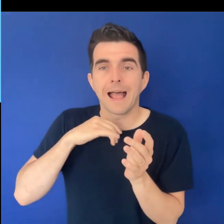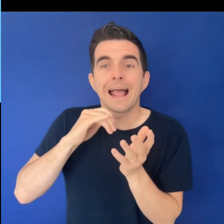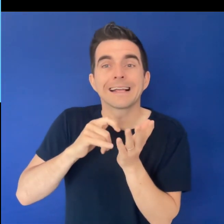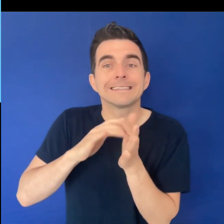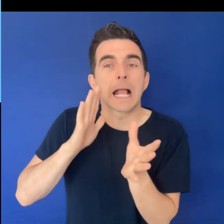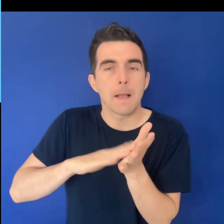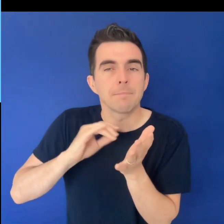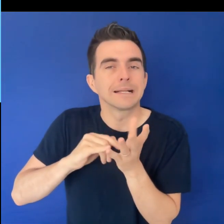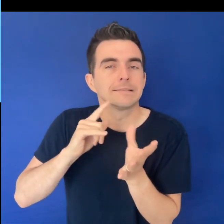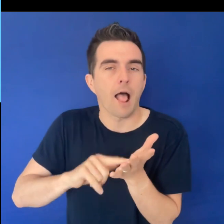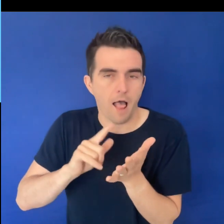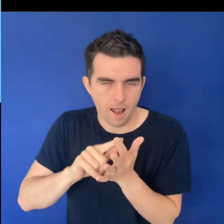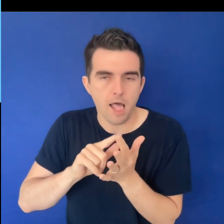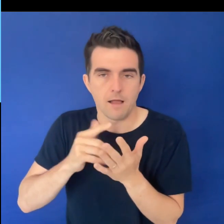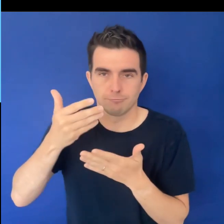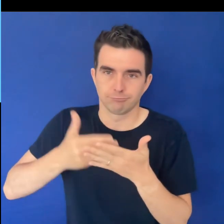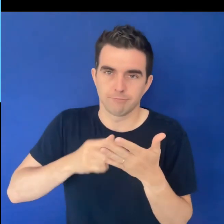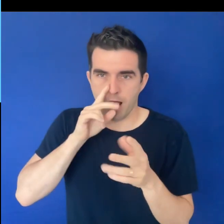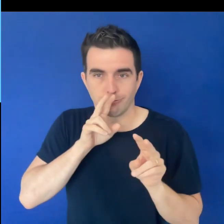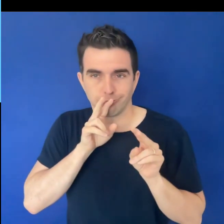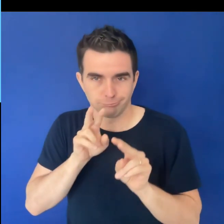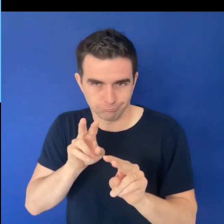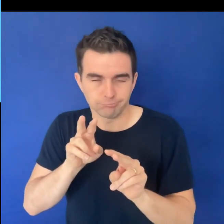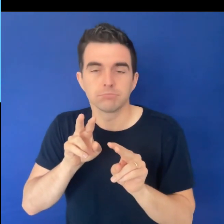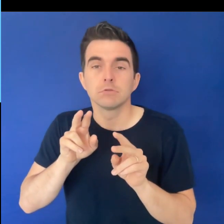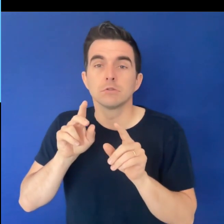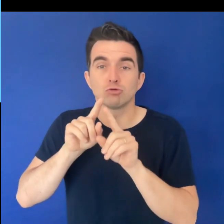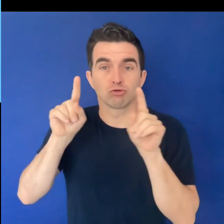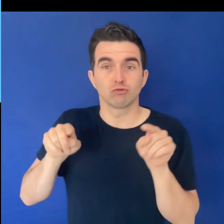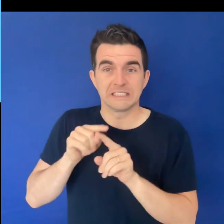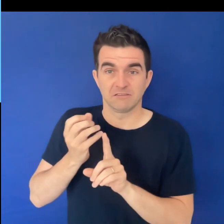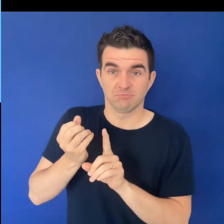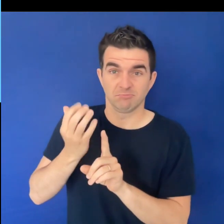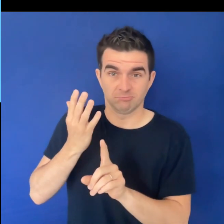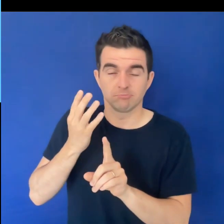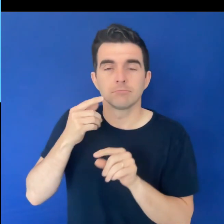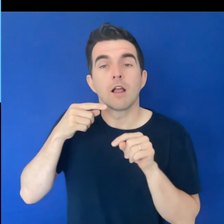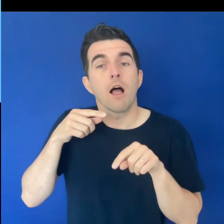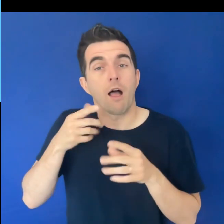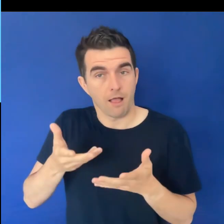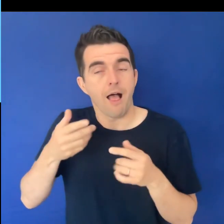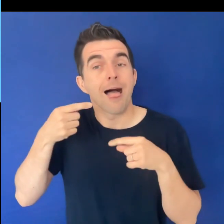Page this year. You can find it at the link on screen now. There you’ll find this year’s showcase